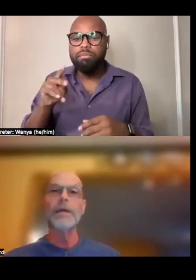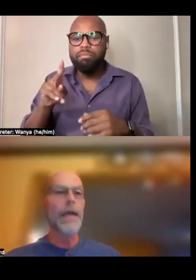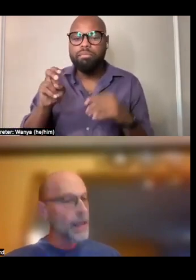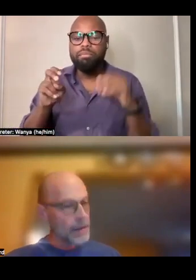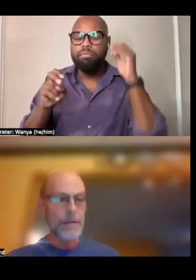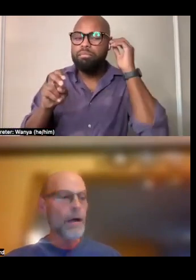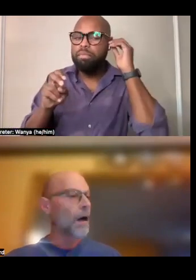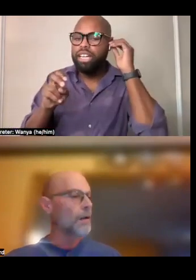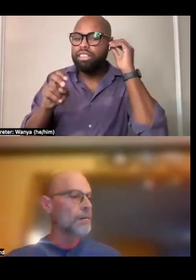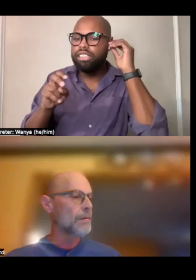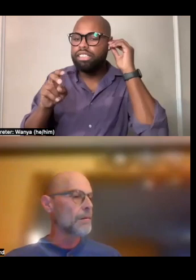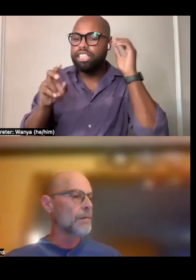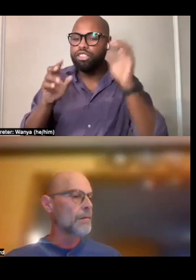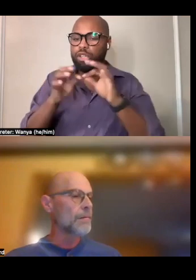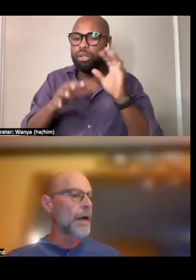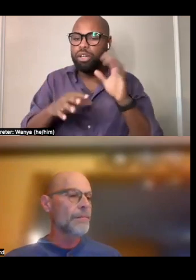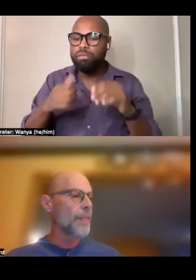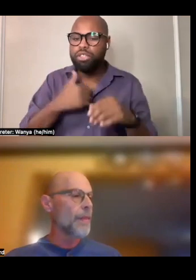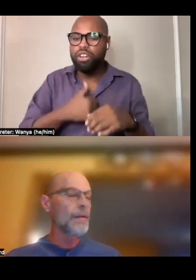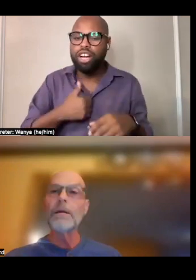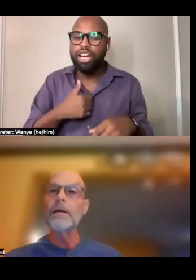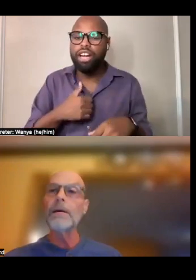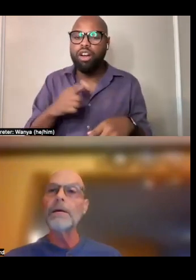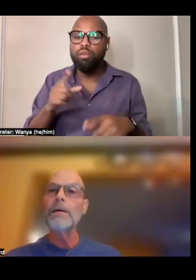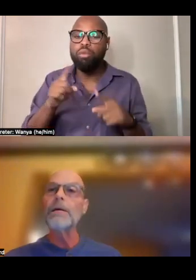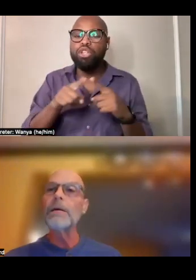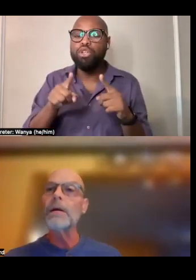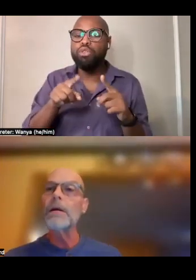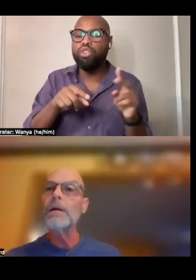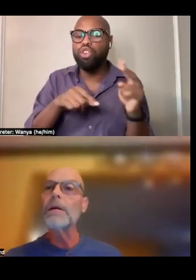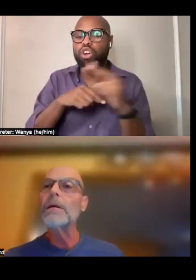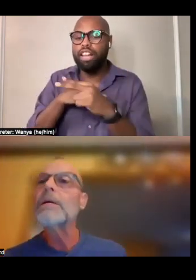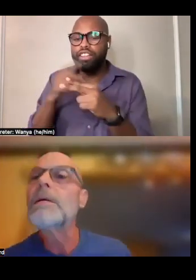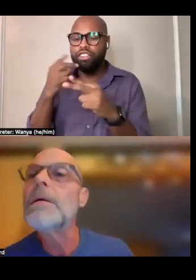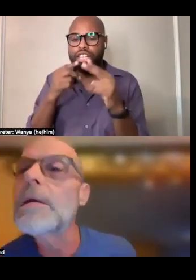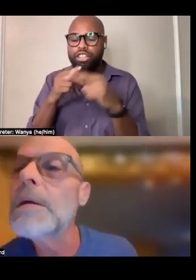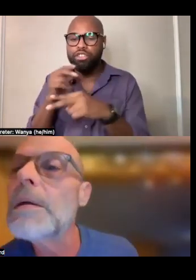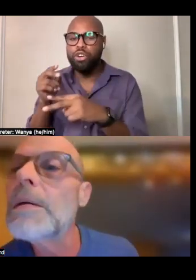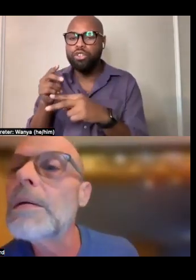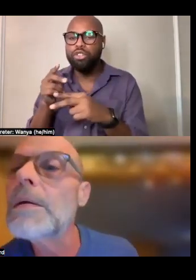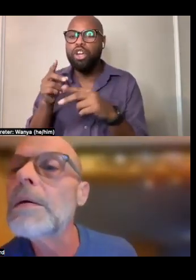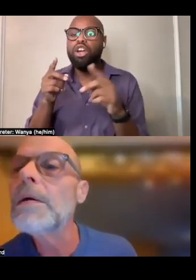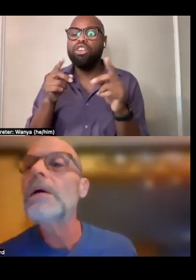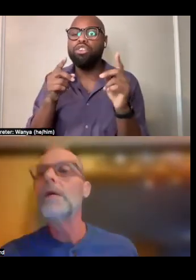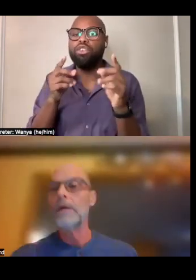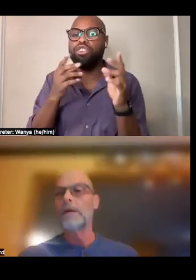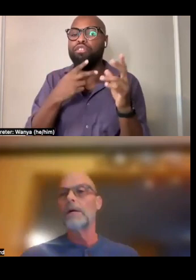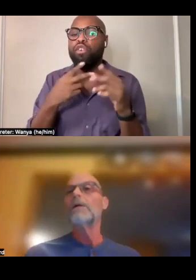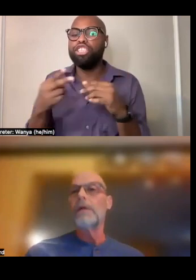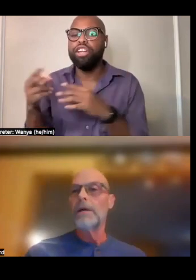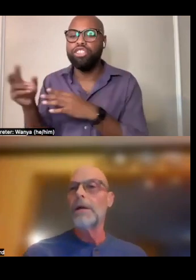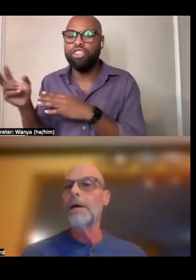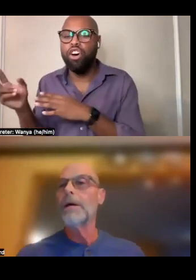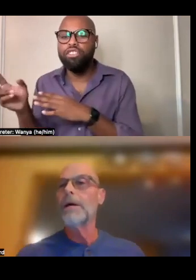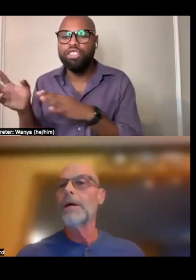again Mike -This is the interpreter. I'm sorry. When you look - I think you're looking at your notes, your voice trails off.